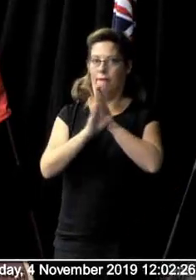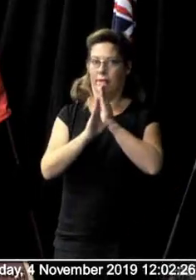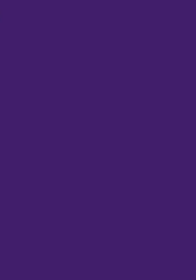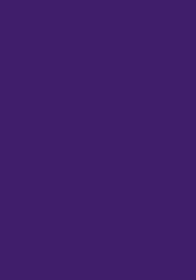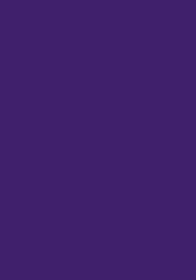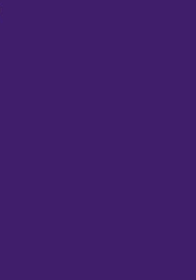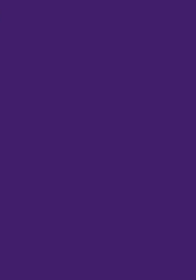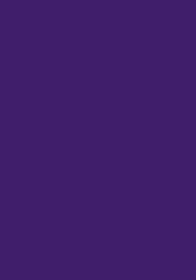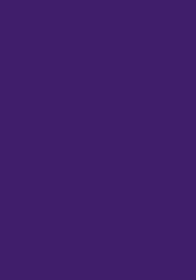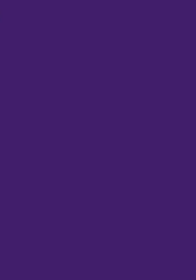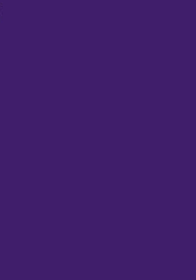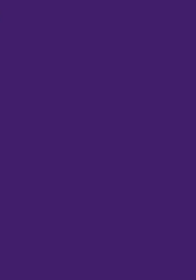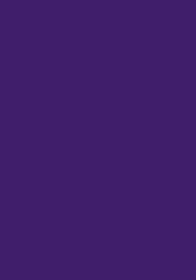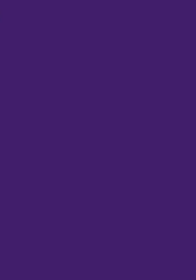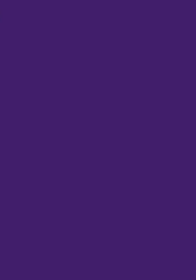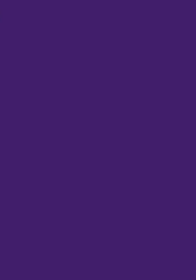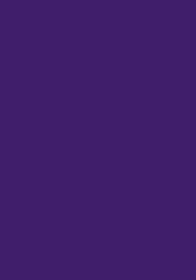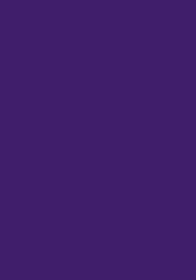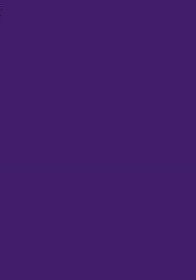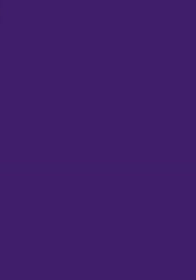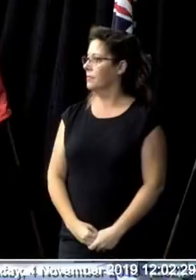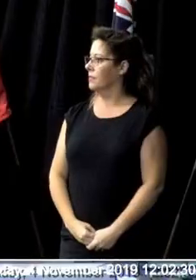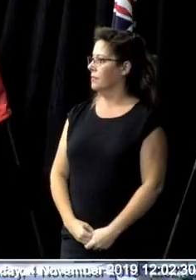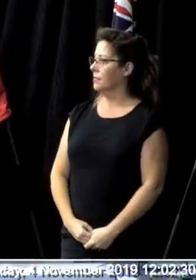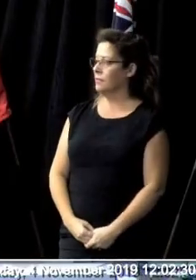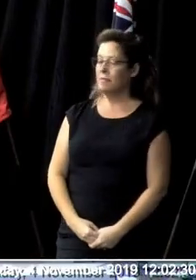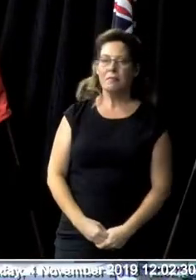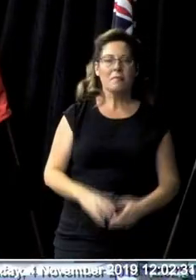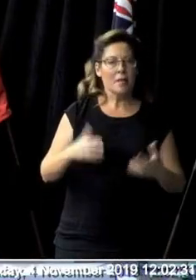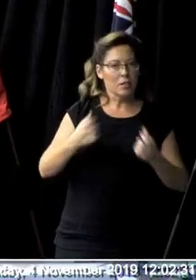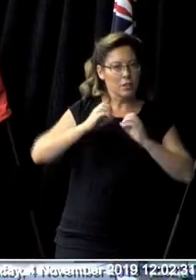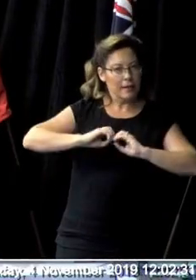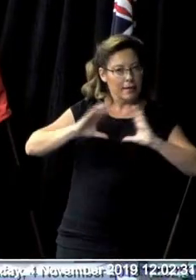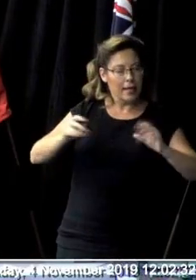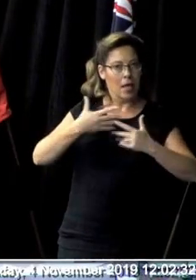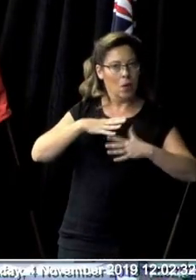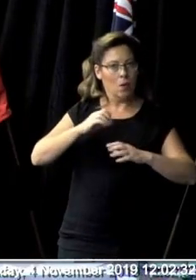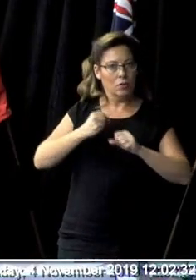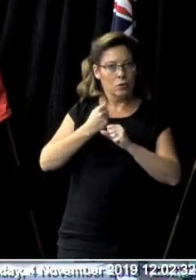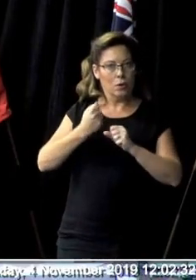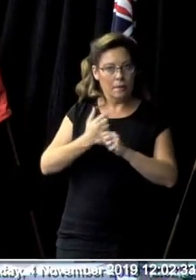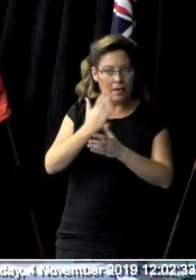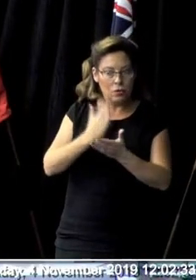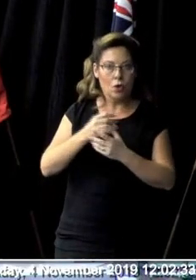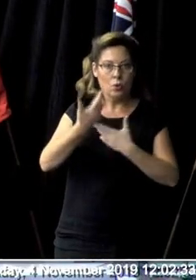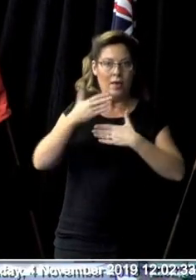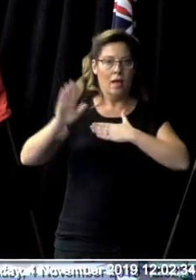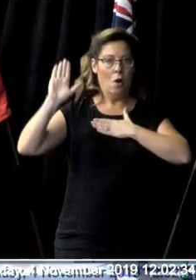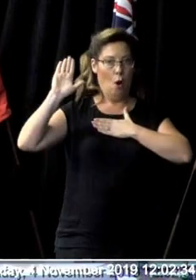For the record. I think it’s been explained to you that you may take an oath or affirmation as you wish so please, whichever you wish. Thank you very much.